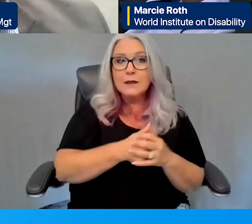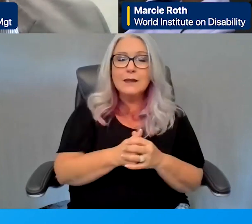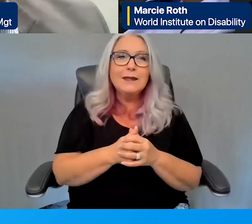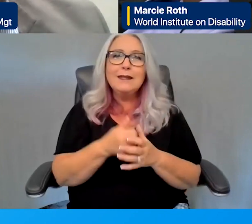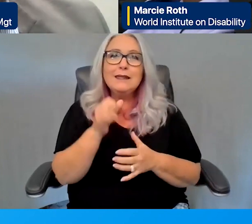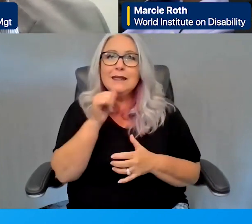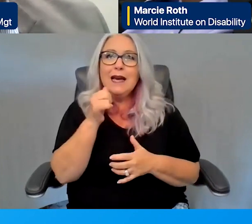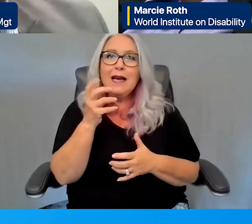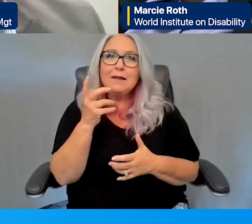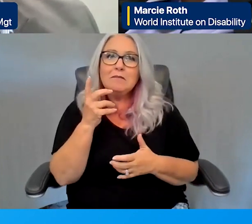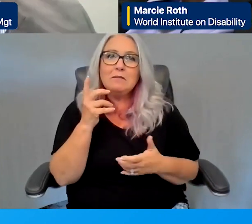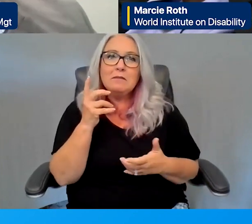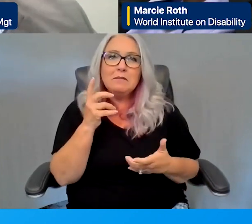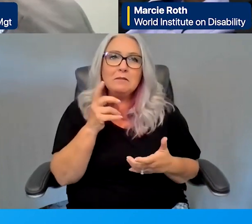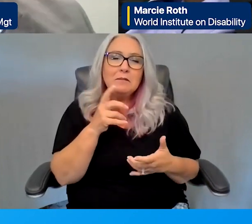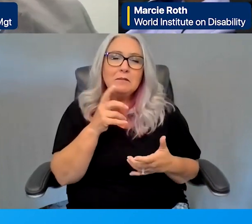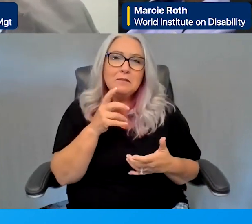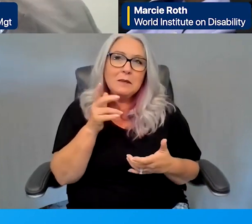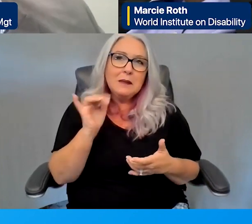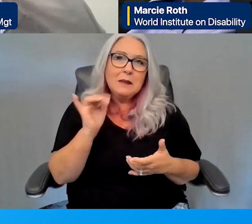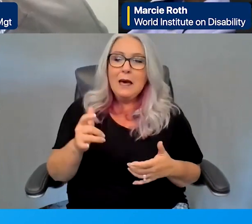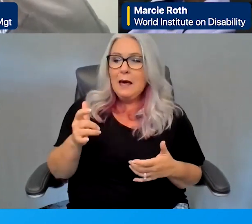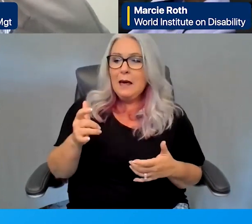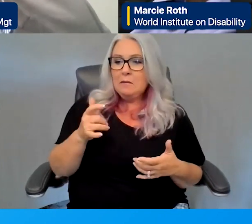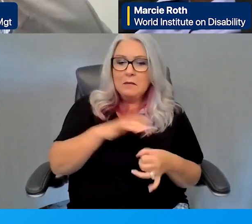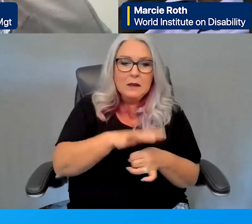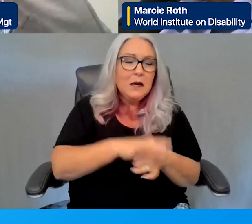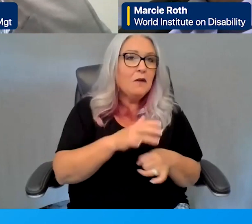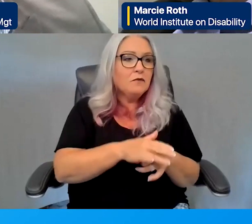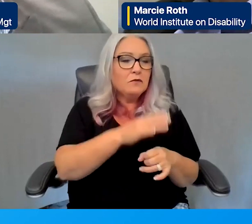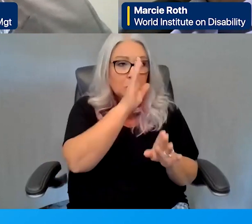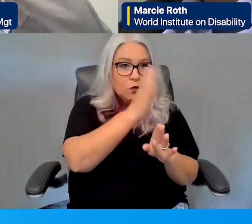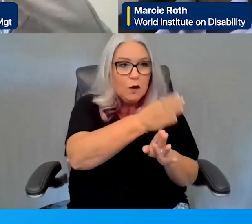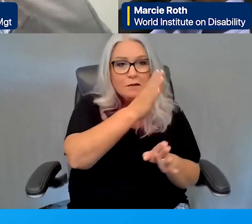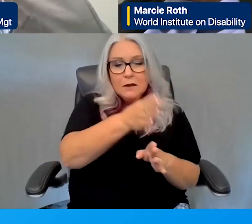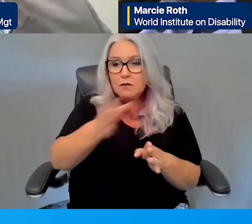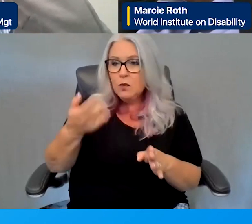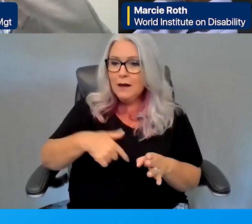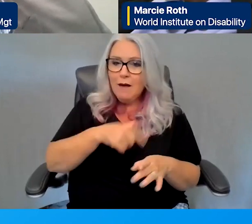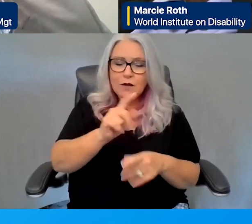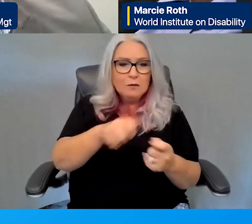lack of directives that very clearly layout the obligations.